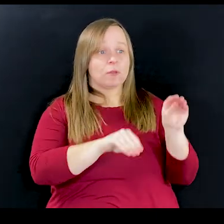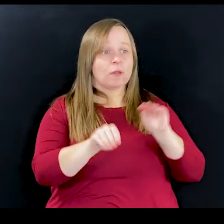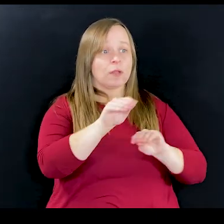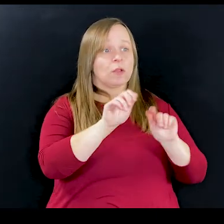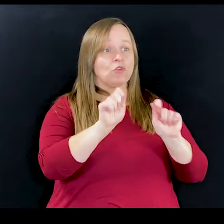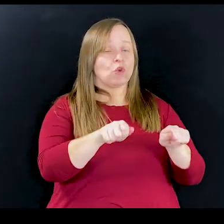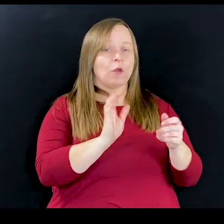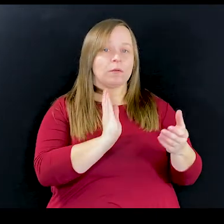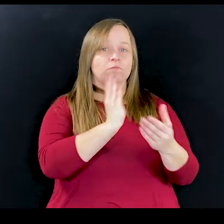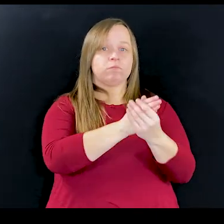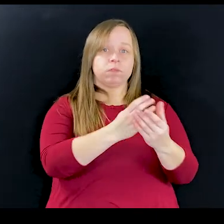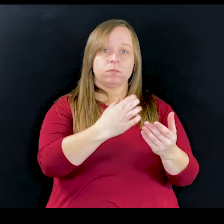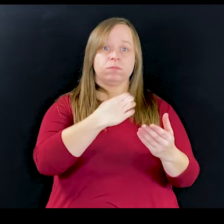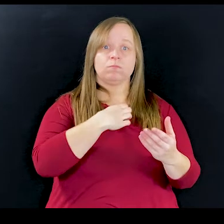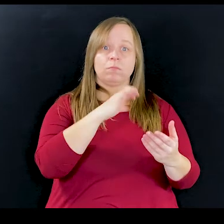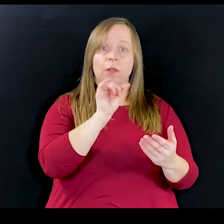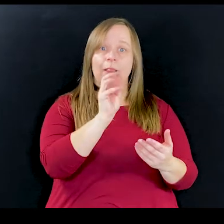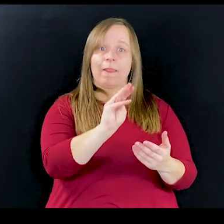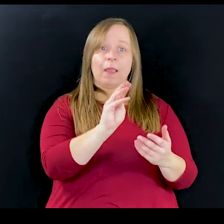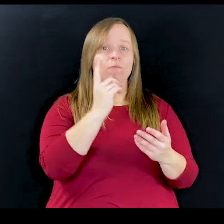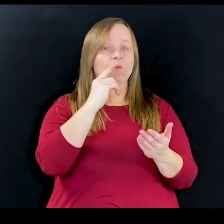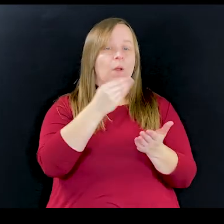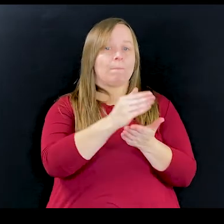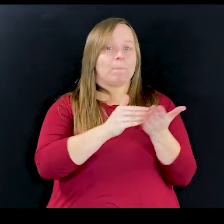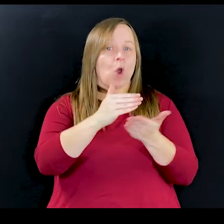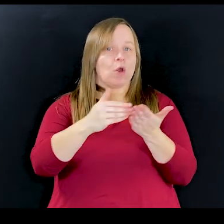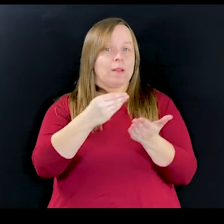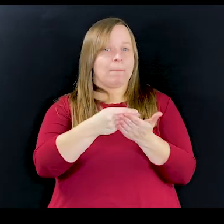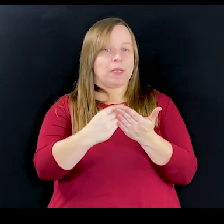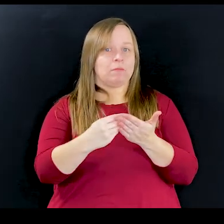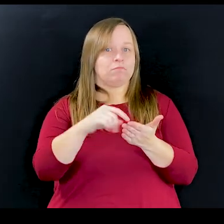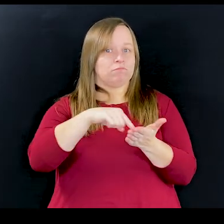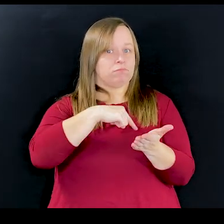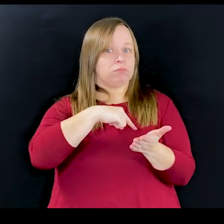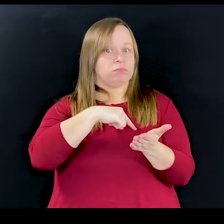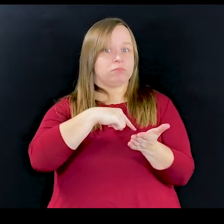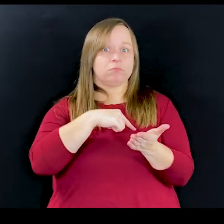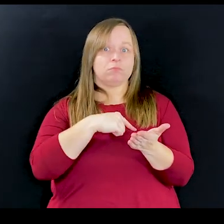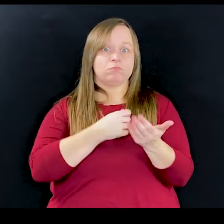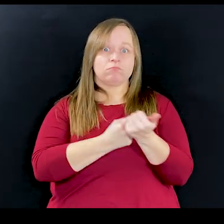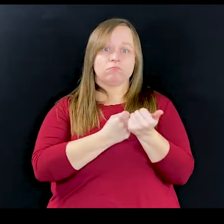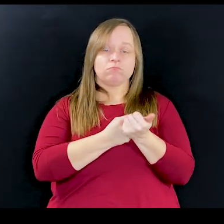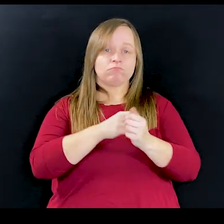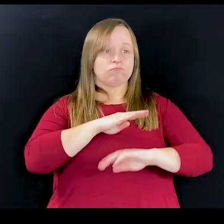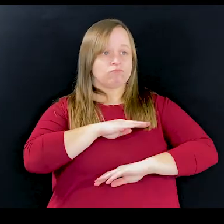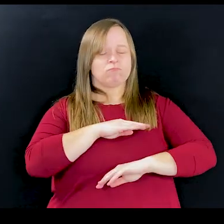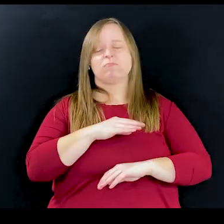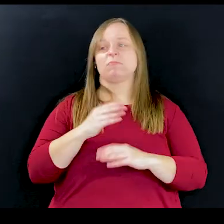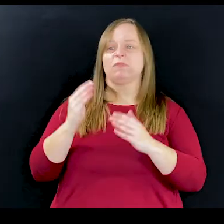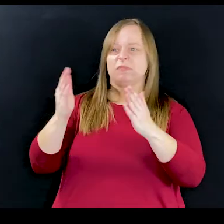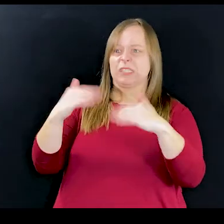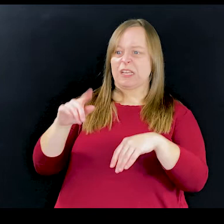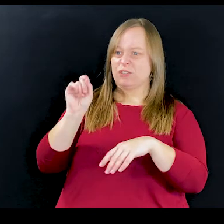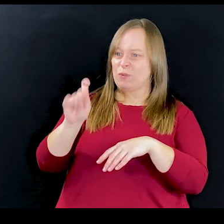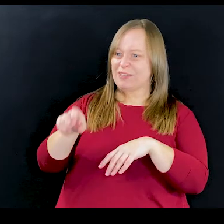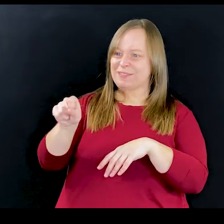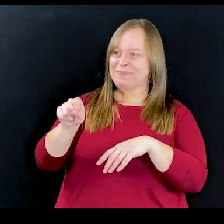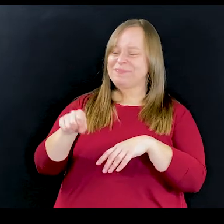that you could file a claim for part of this compensation fund. And that brings us to our next question.